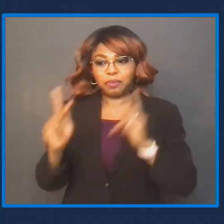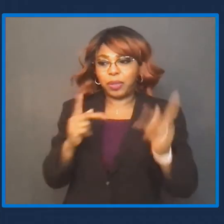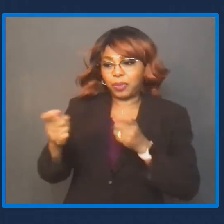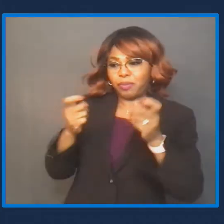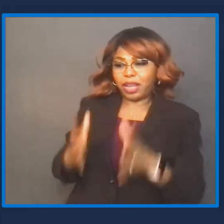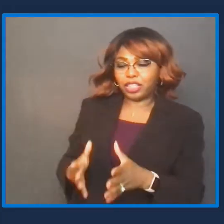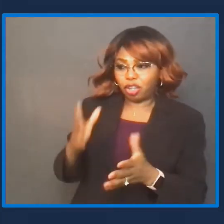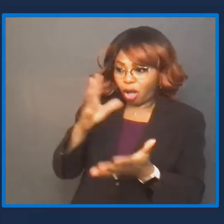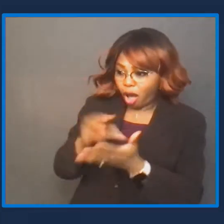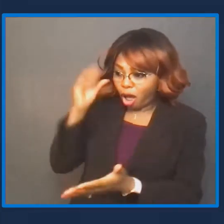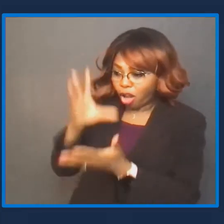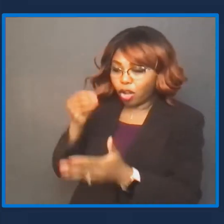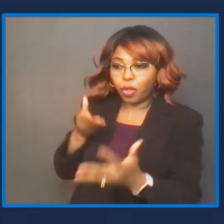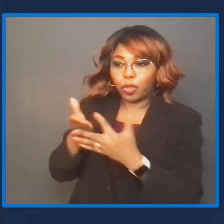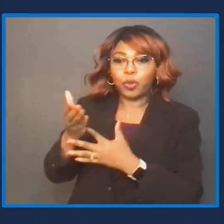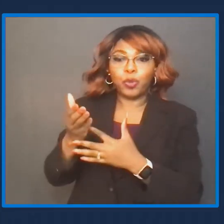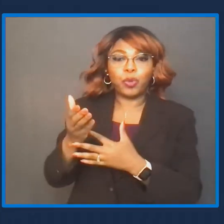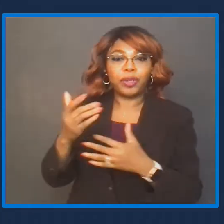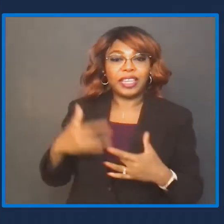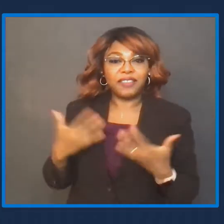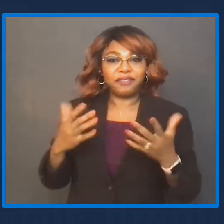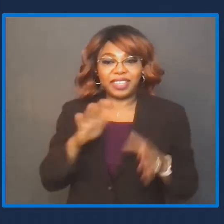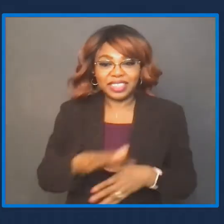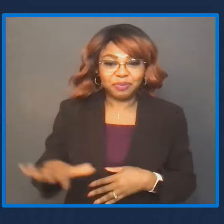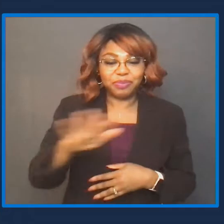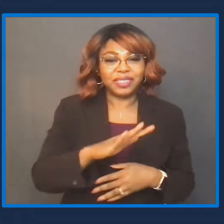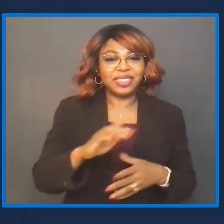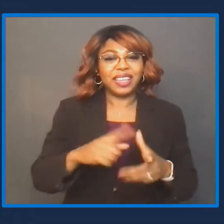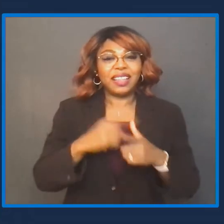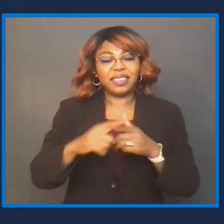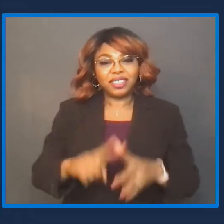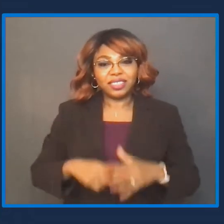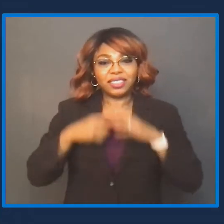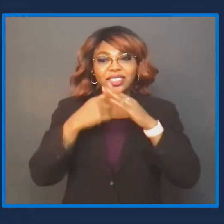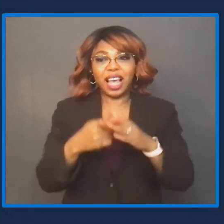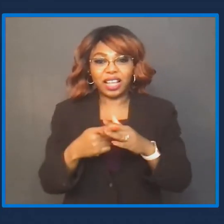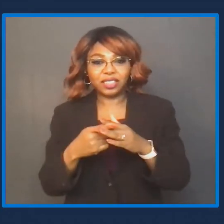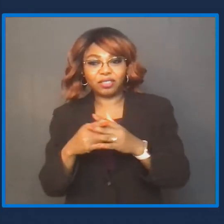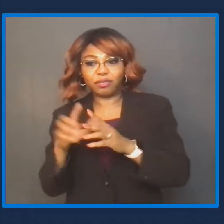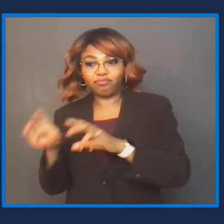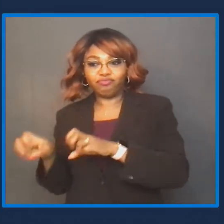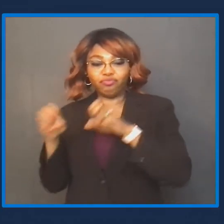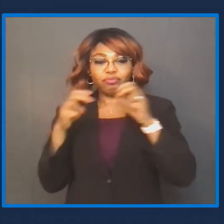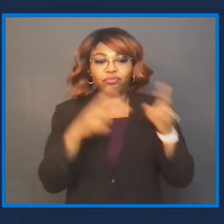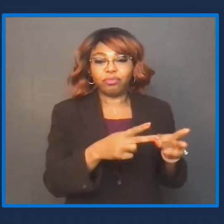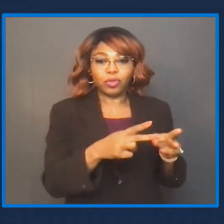through the event space are then starting to kind of go into the workplace but kinda almost like normal to see, right?